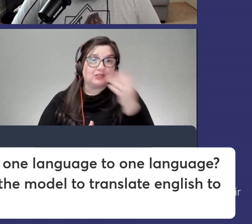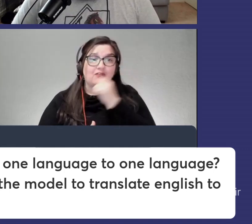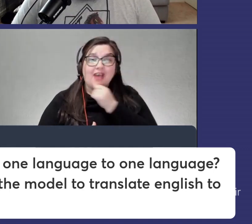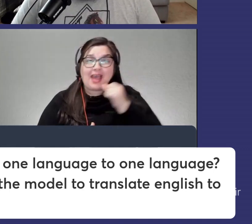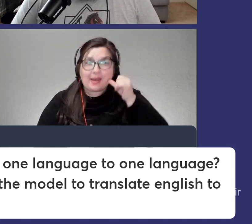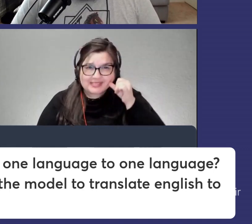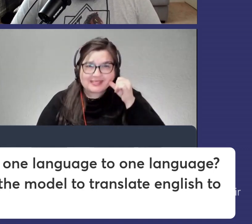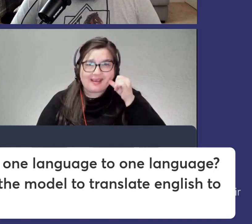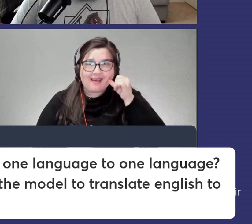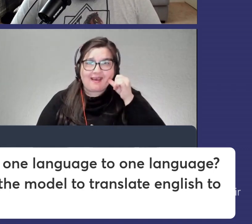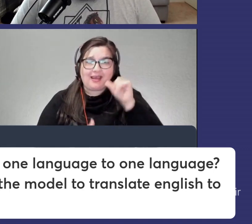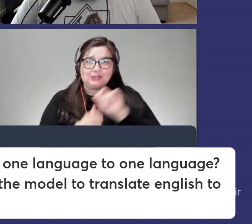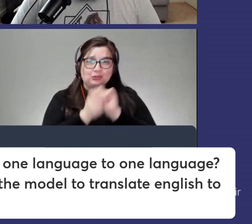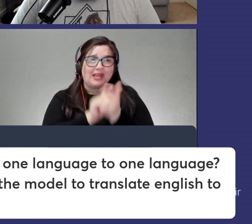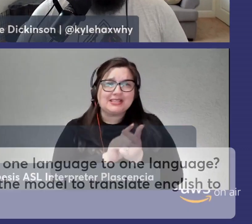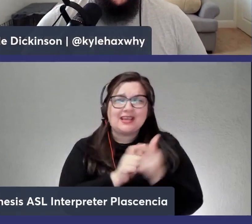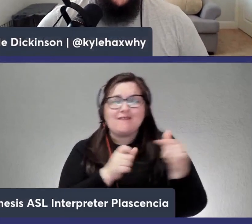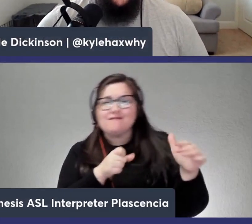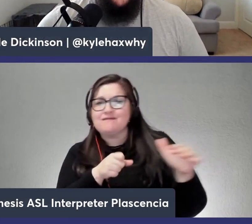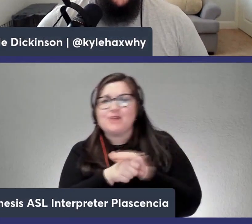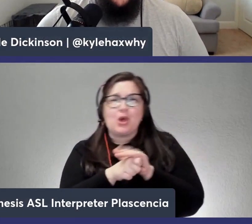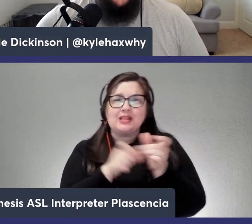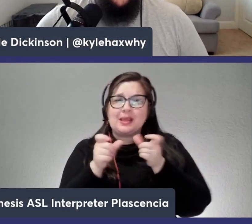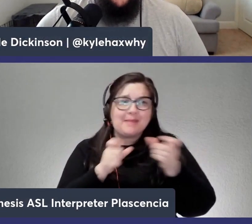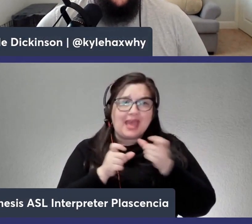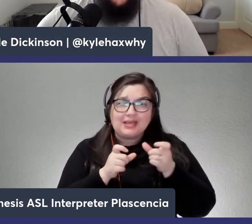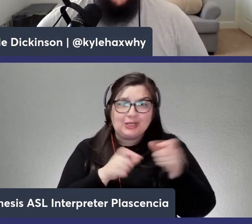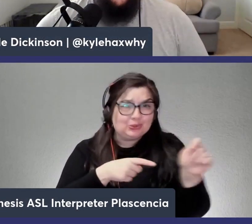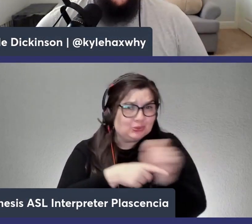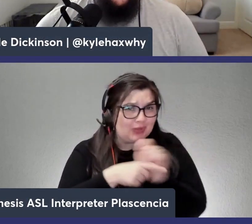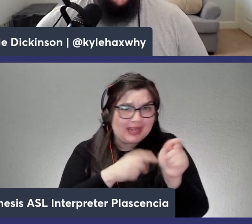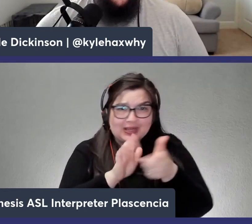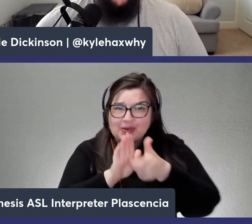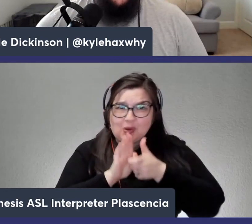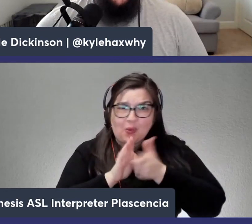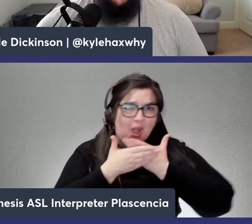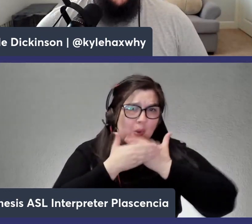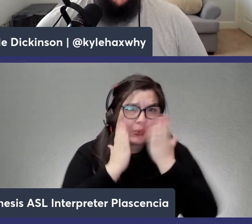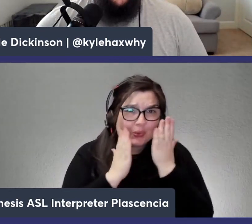translation service, so there is no training required. That is the beauty: